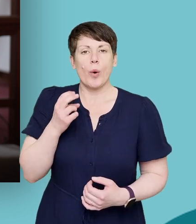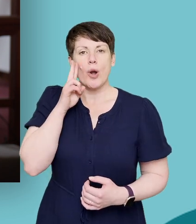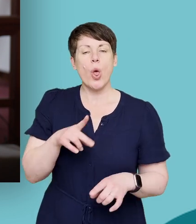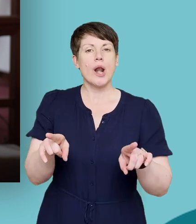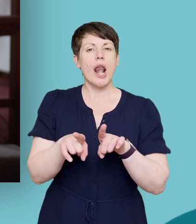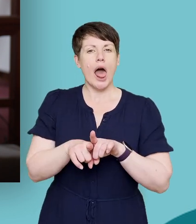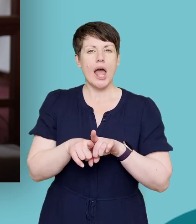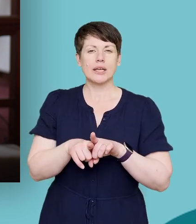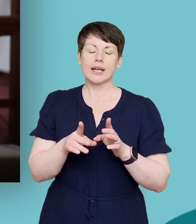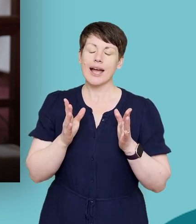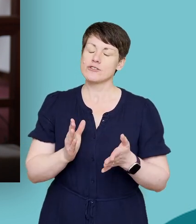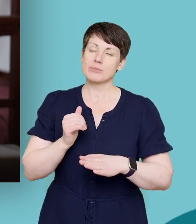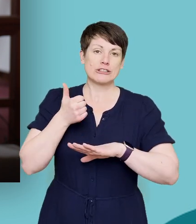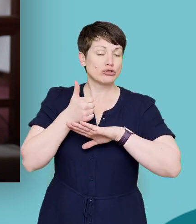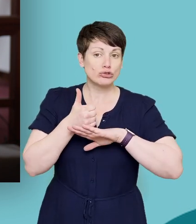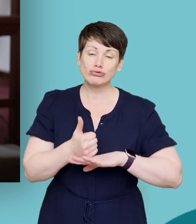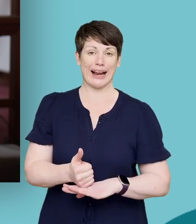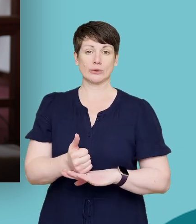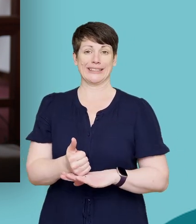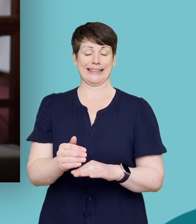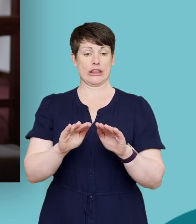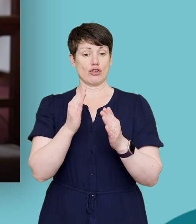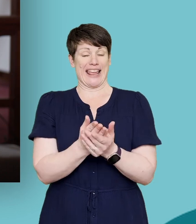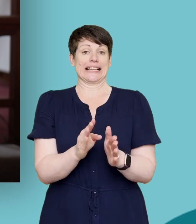grounded in the reality of the world as it is.